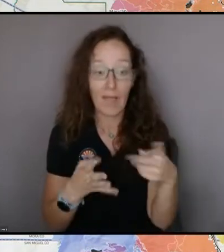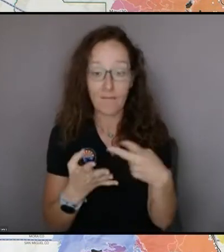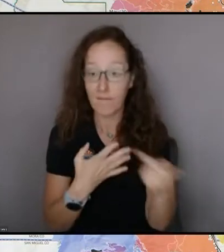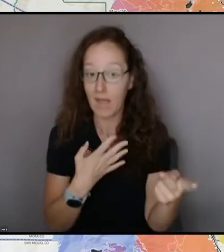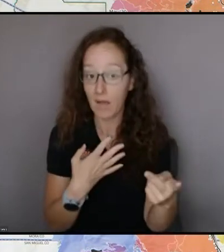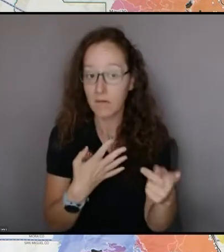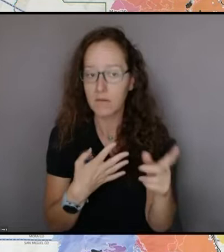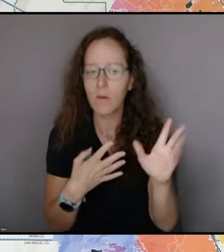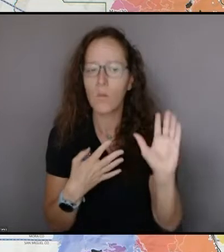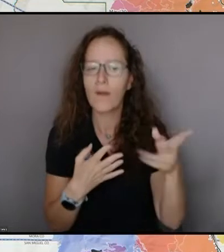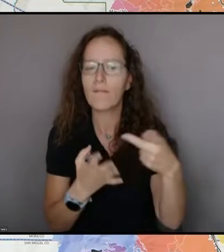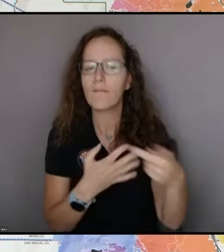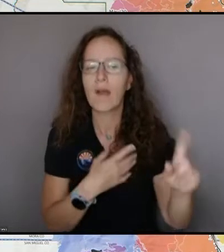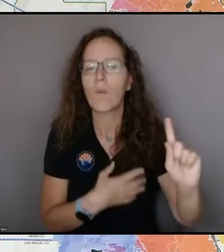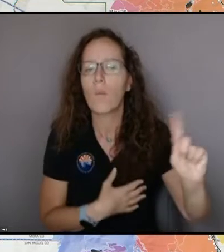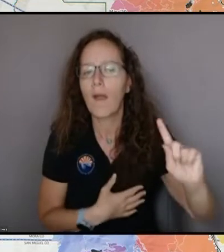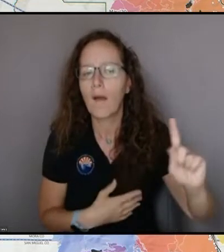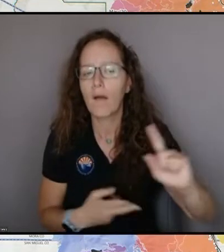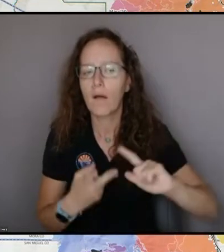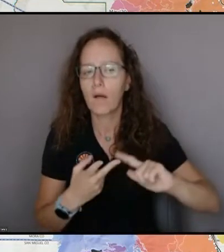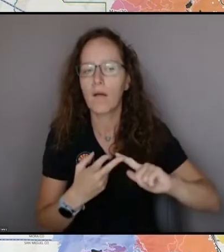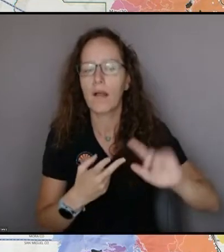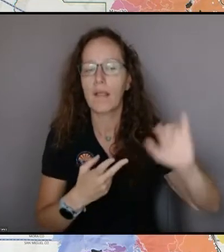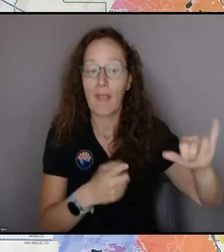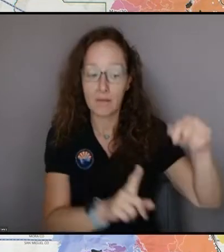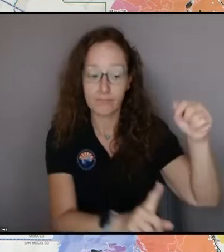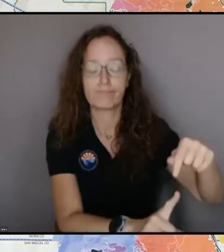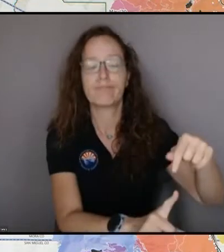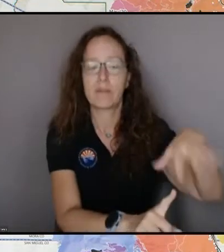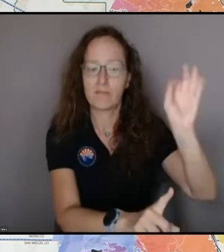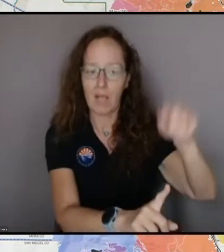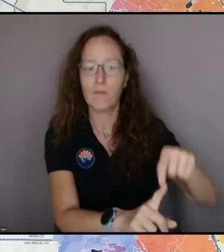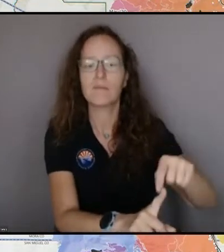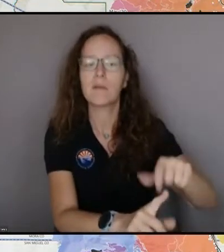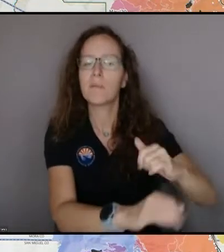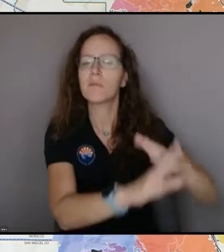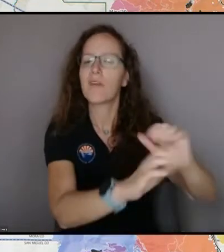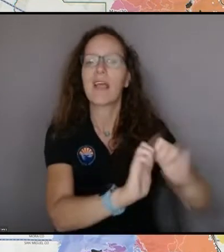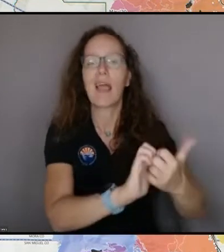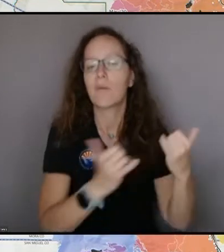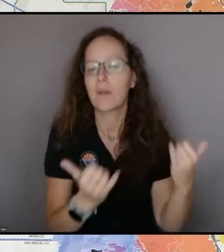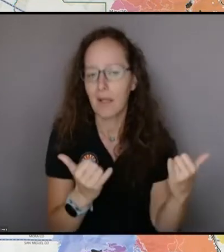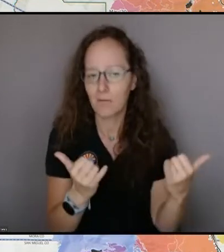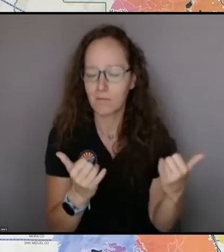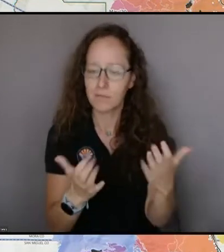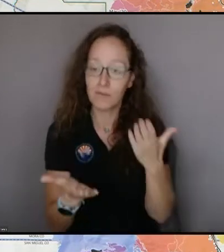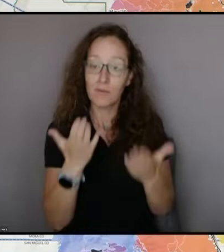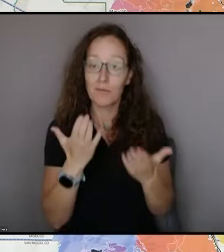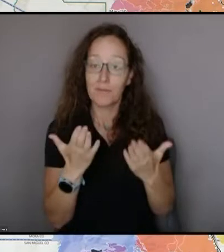What if that is your plan for protecting your home, plan for communicating with each other, whatever it is. And the other